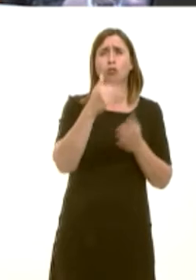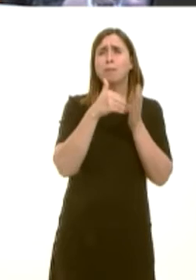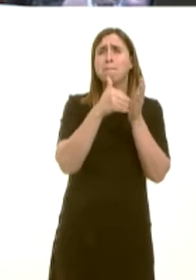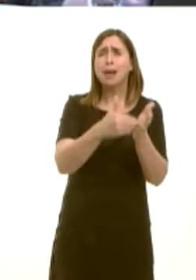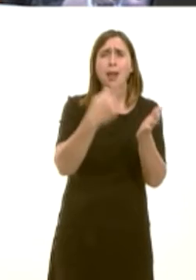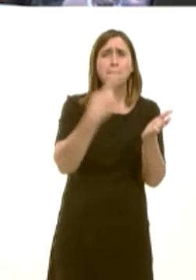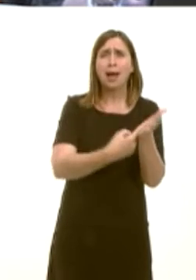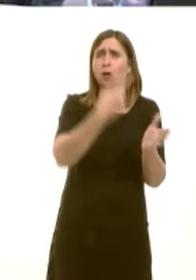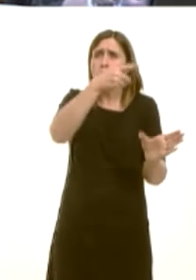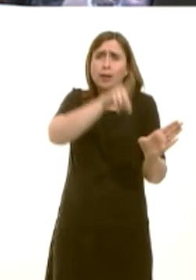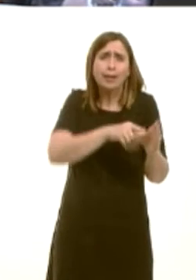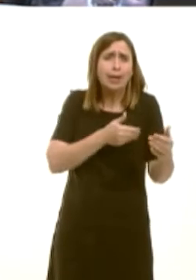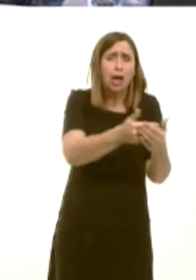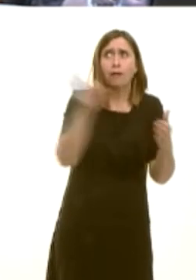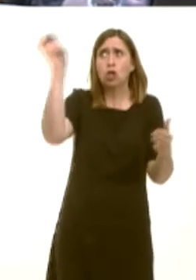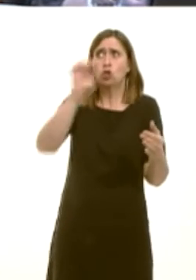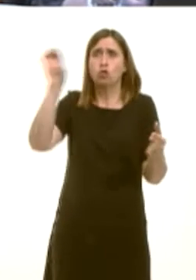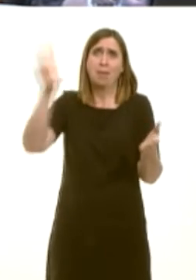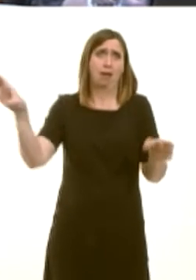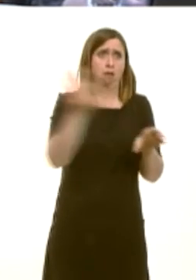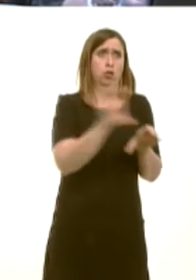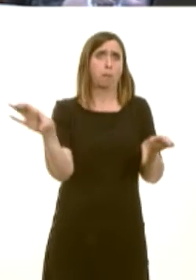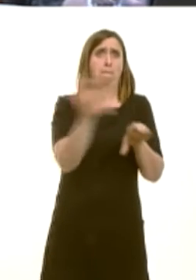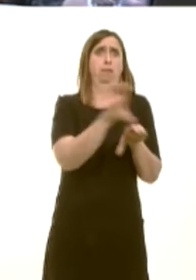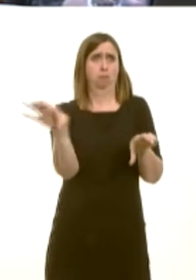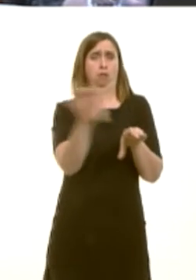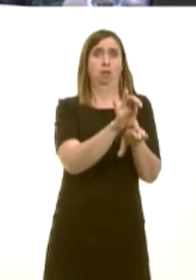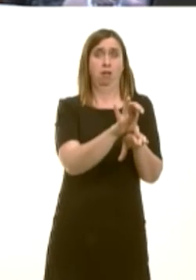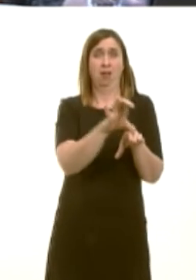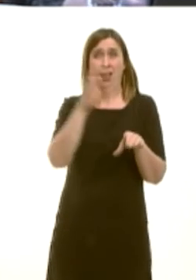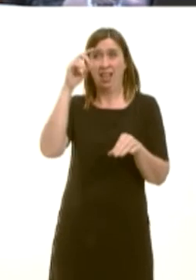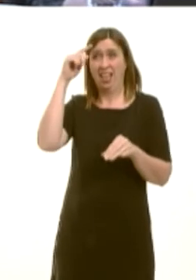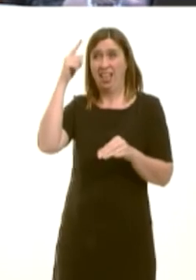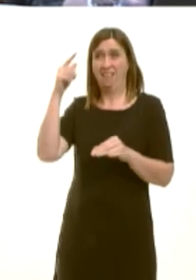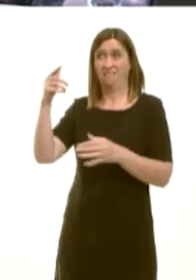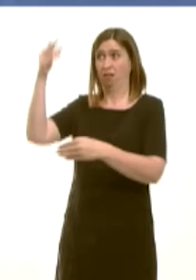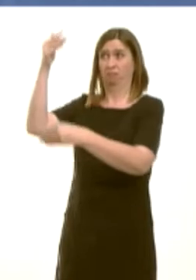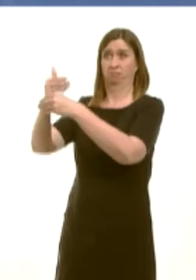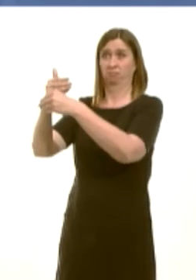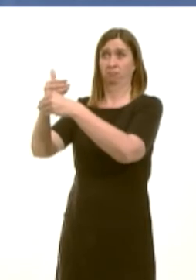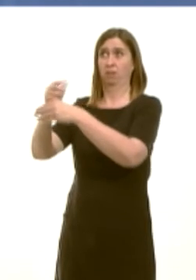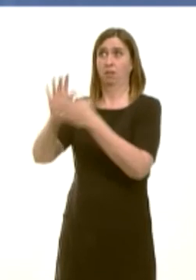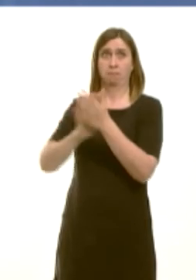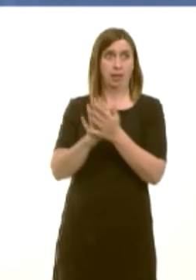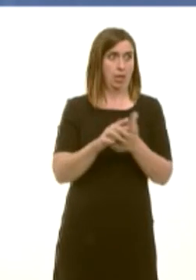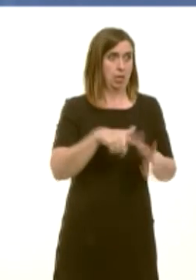subsidies. There is no doubt in my mind that there is no way that that money would be made up by the UK Government if those subsidies went. I have dealt with the Department for